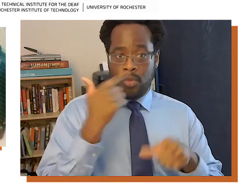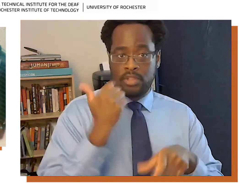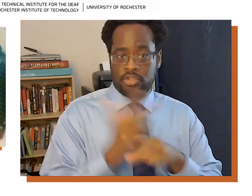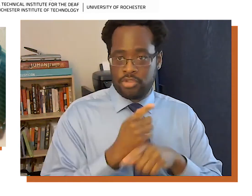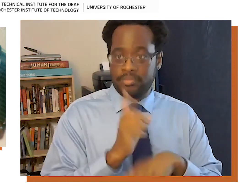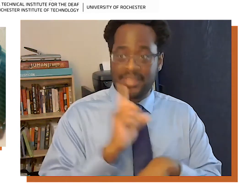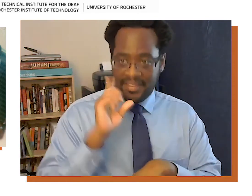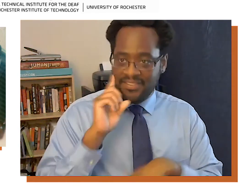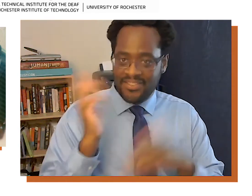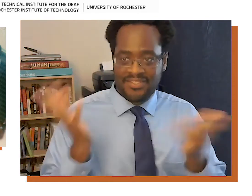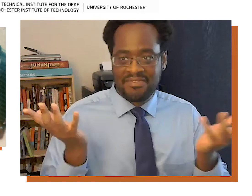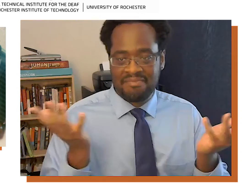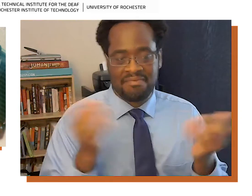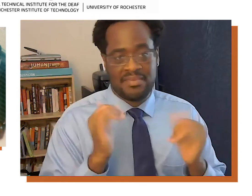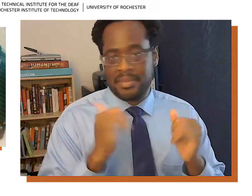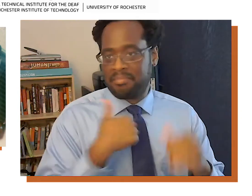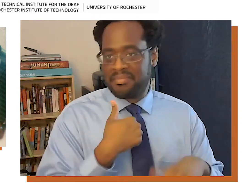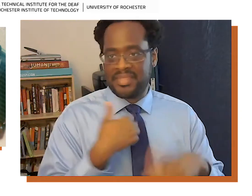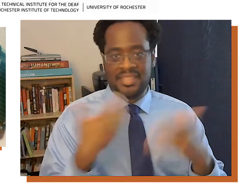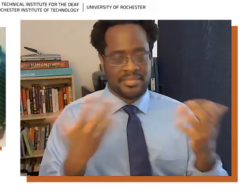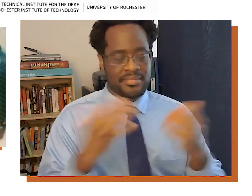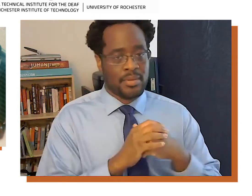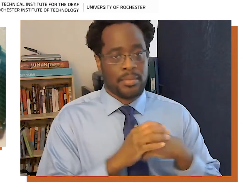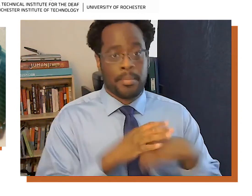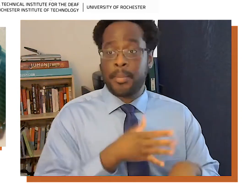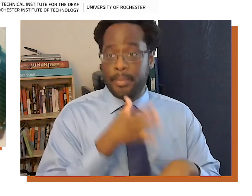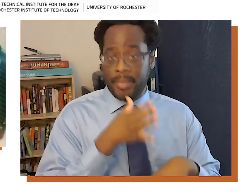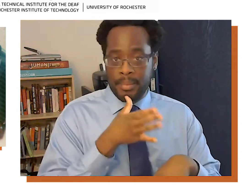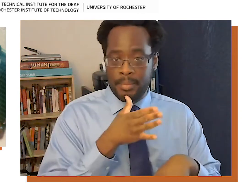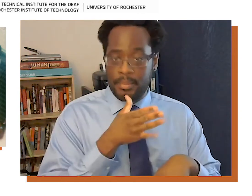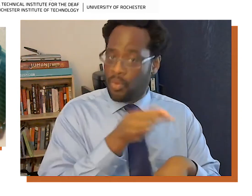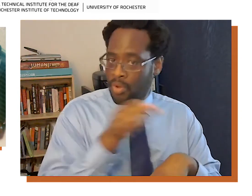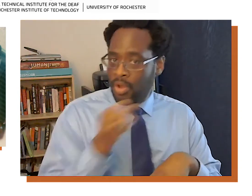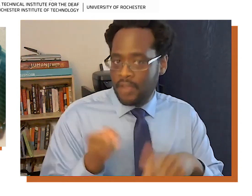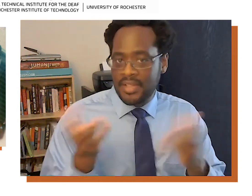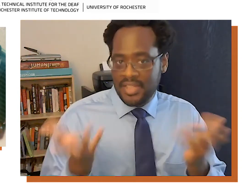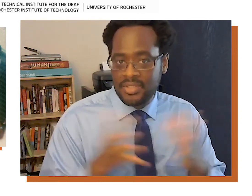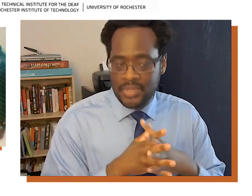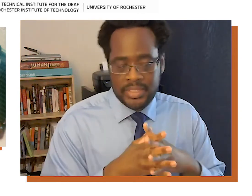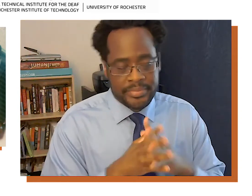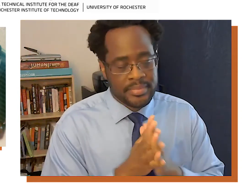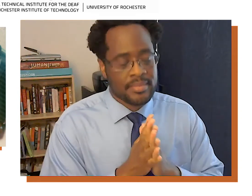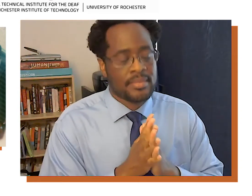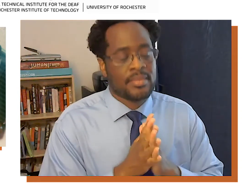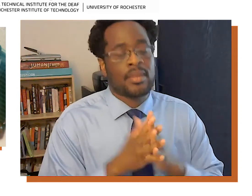but my brothers and sister were Deaf, same as me. My mom herself is hard-of-hearing.